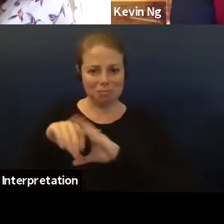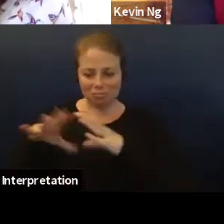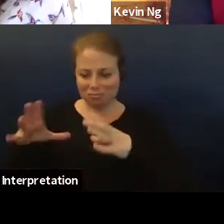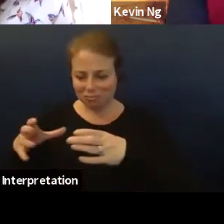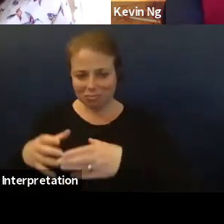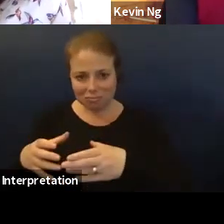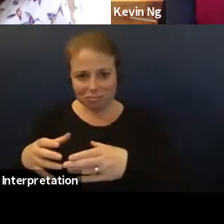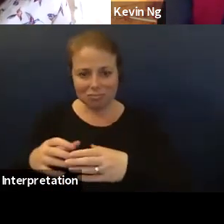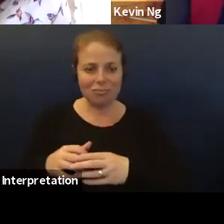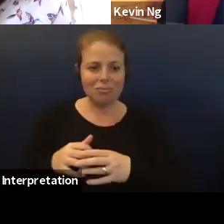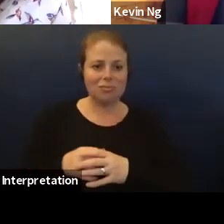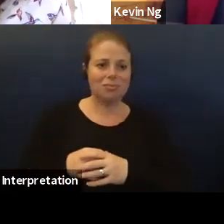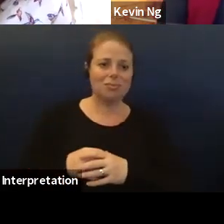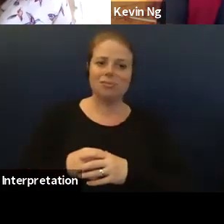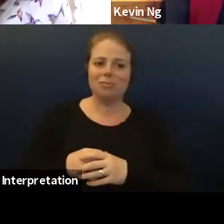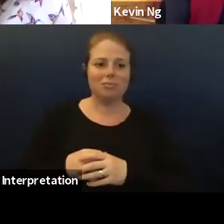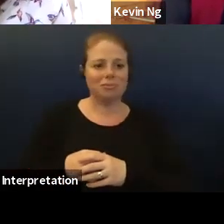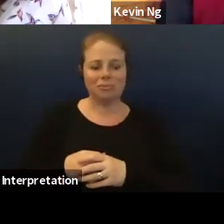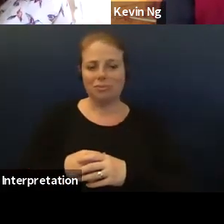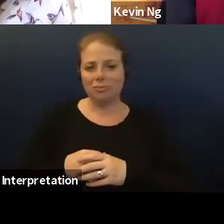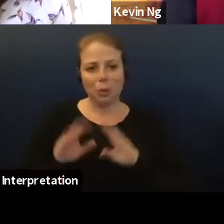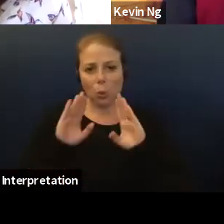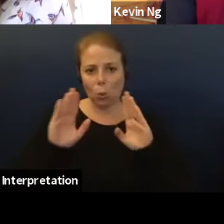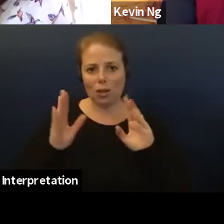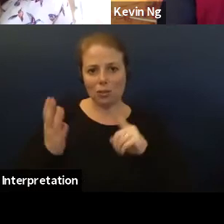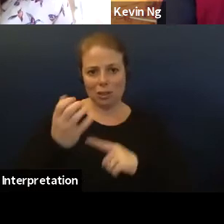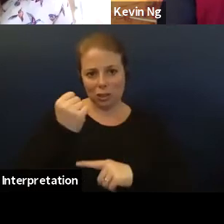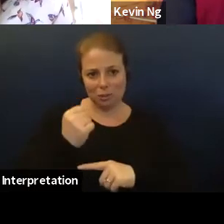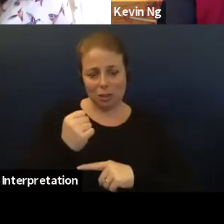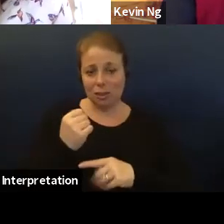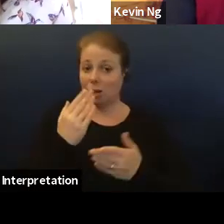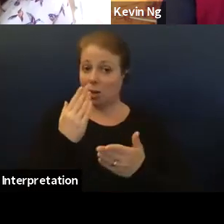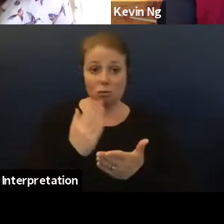is a wonderful achievement. I really recommend the journey to anyone.